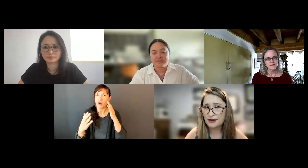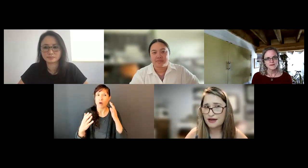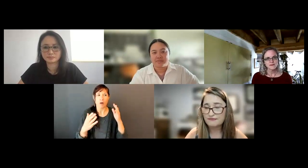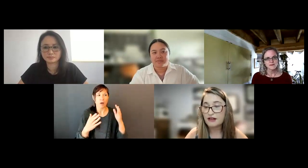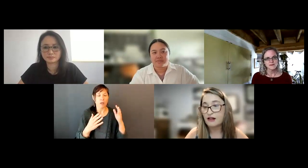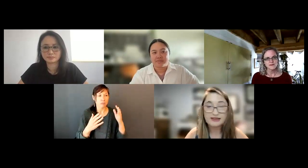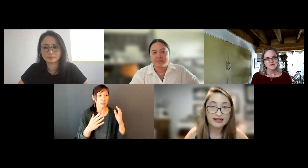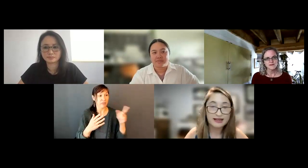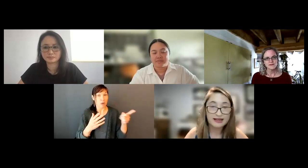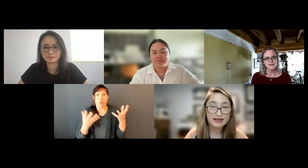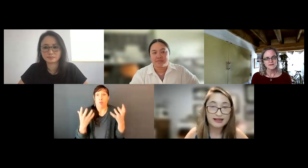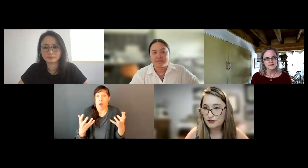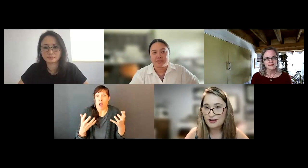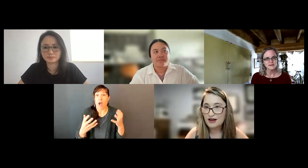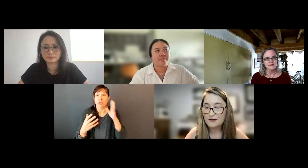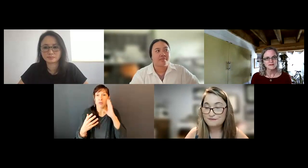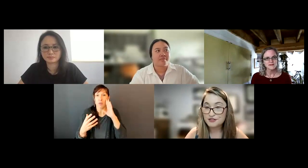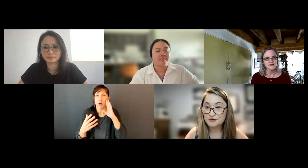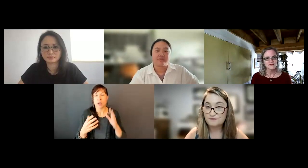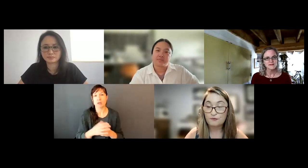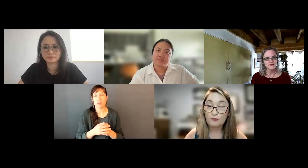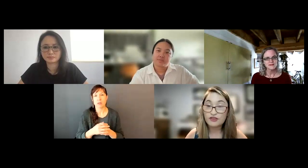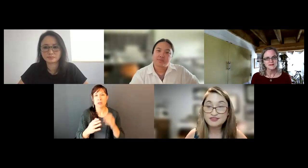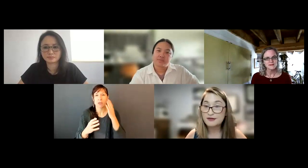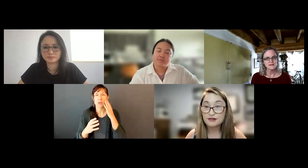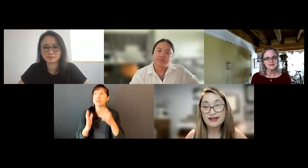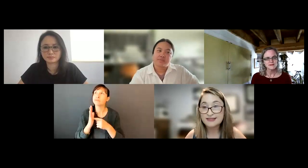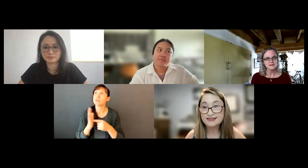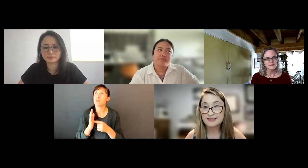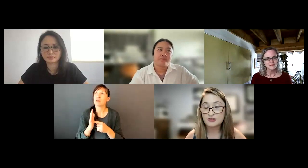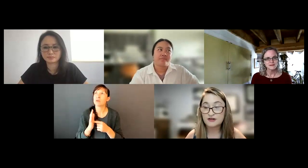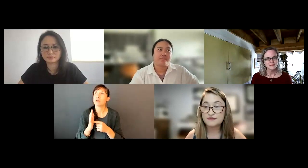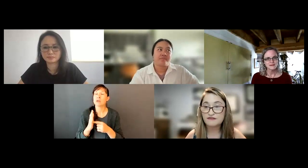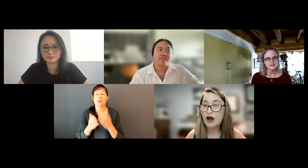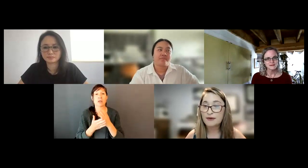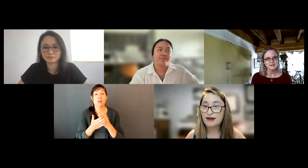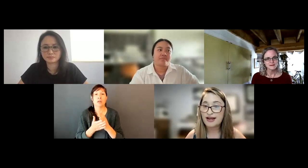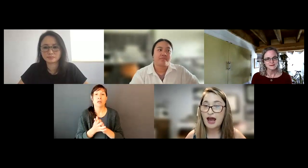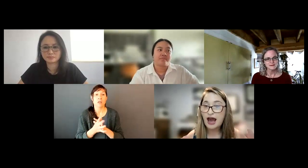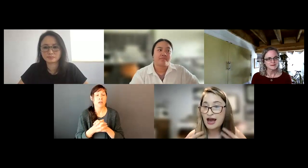But like, I'll give you an example. So with some clients in terms of copywriting,